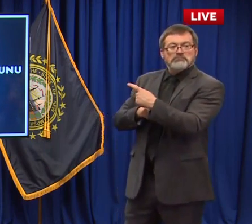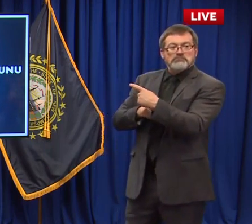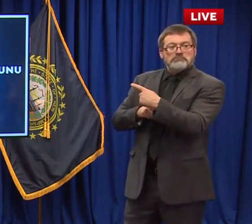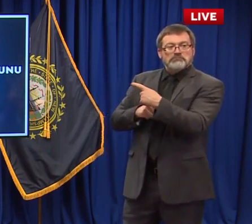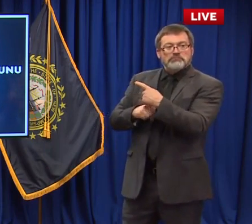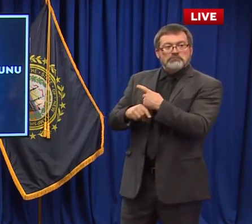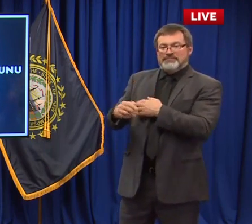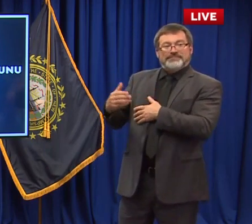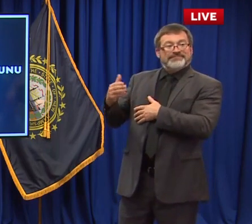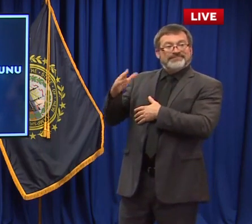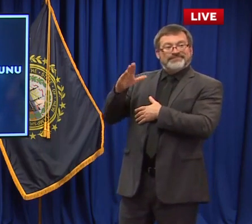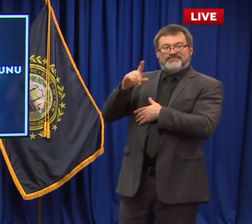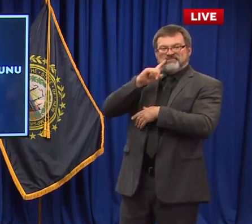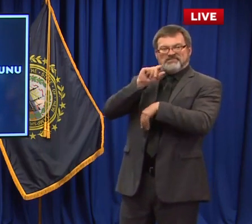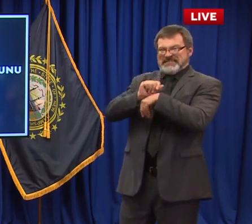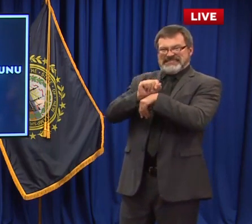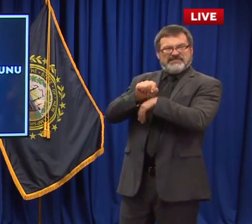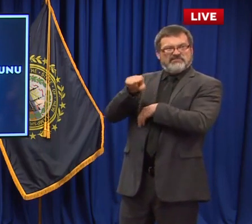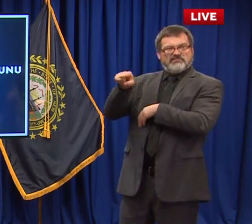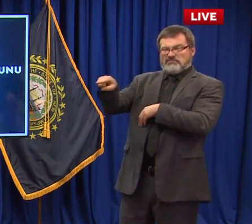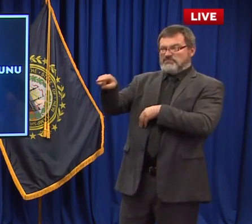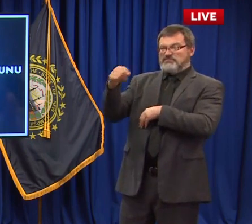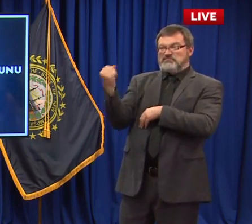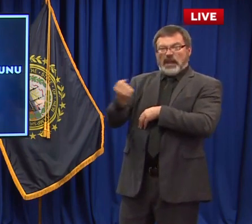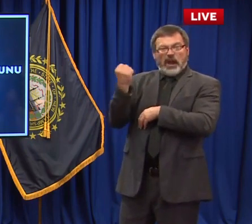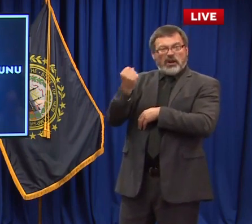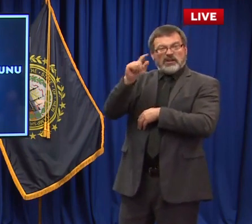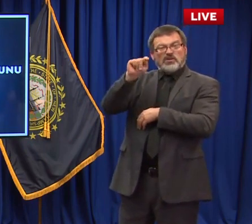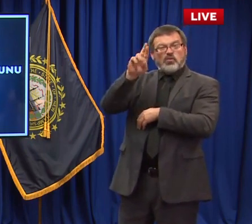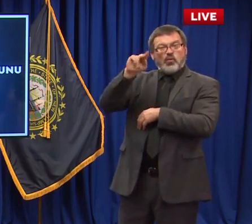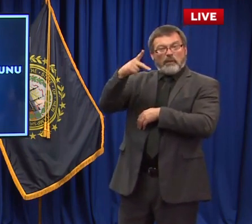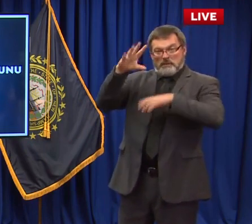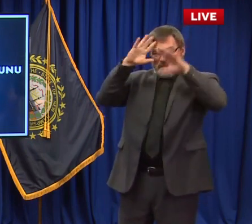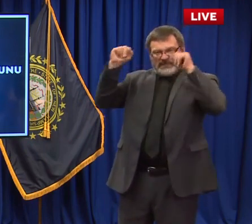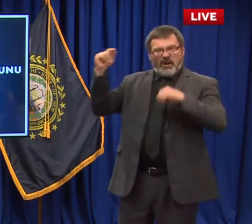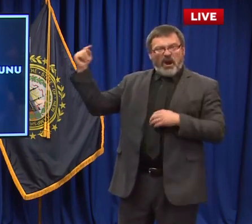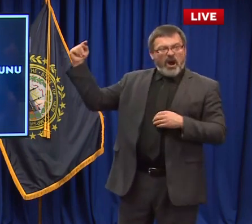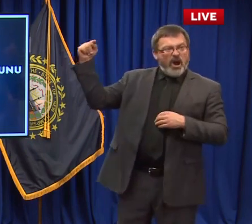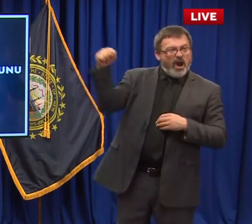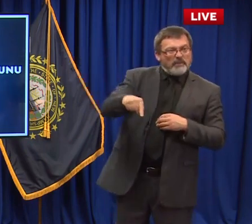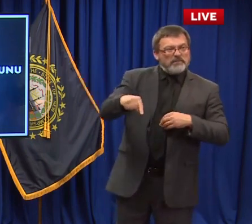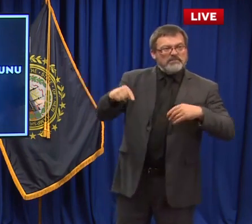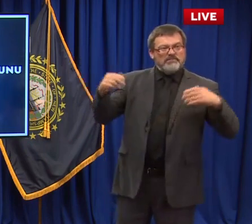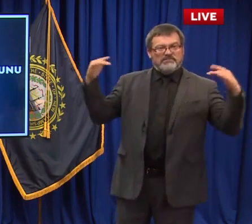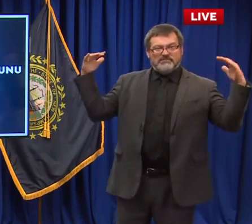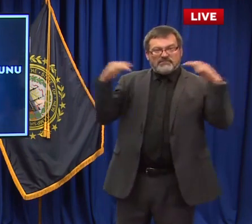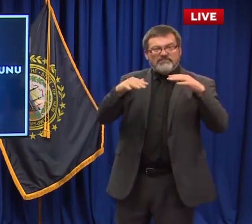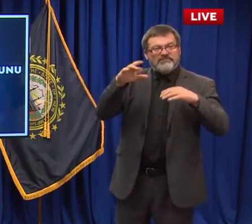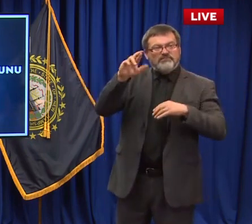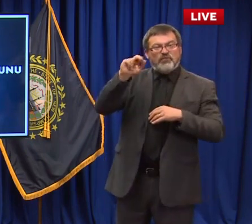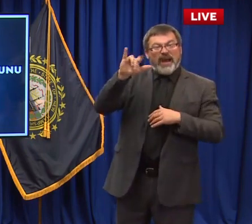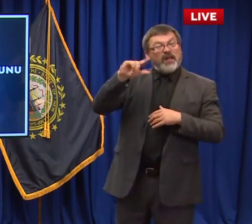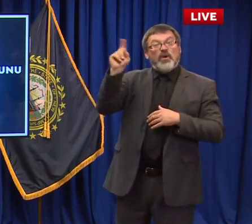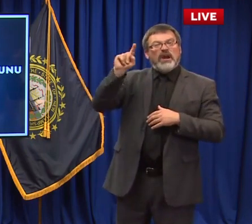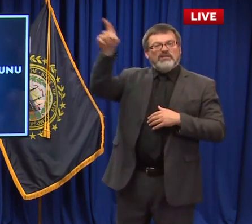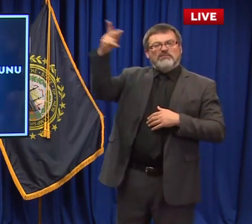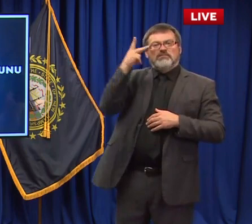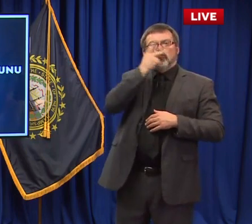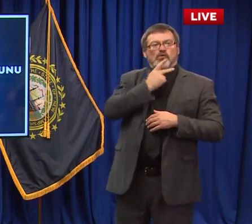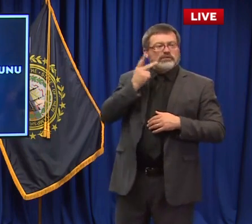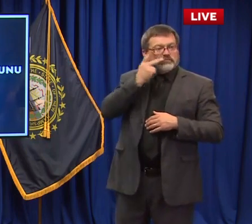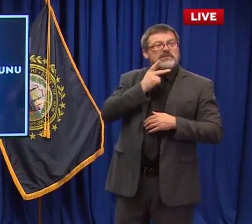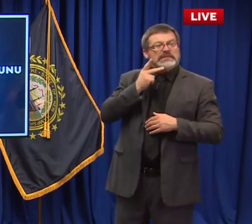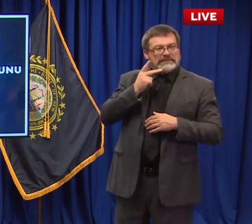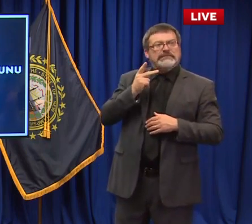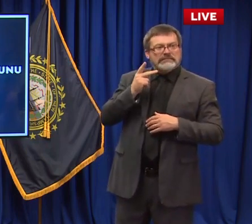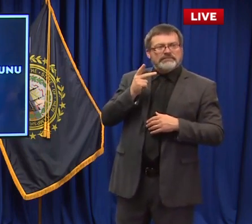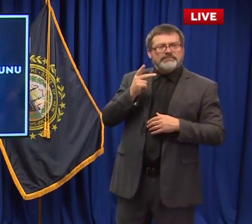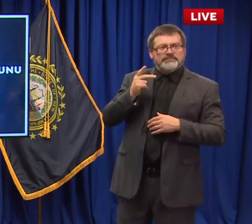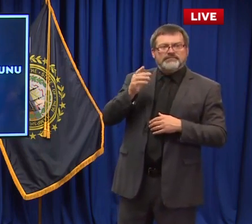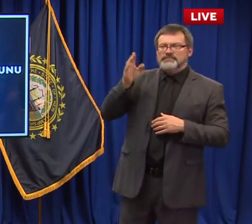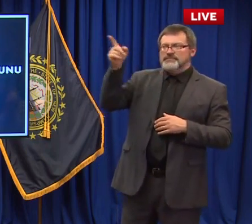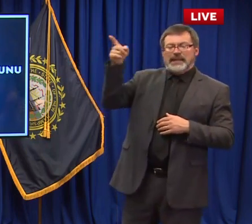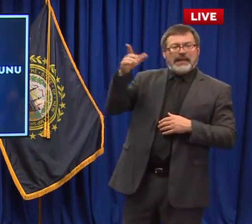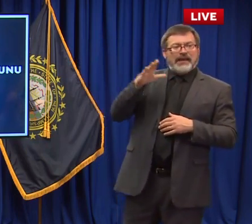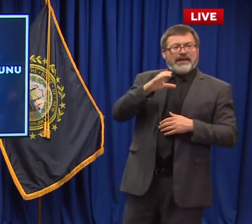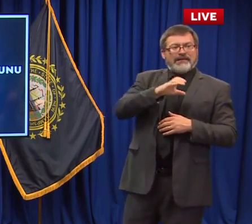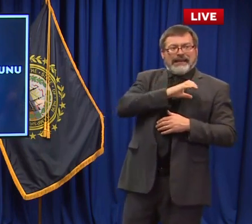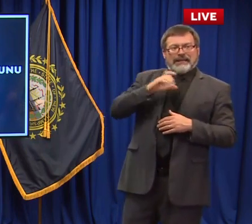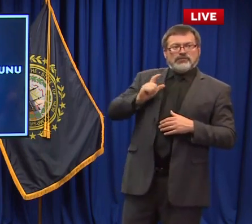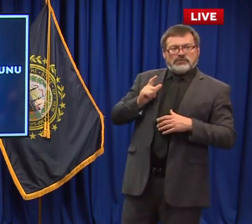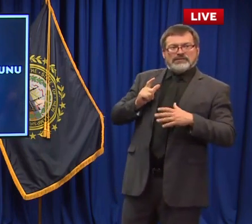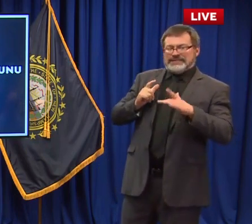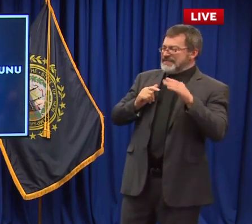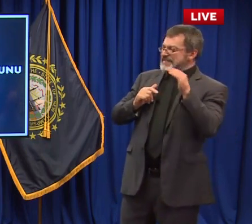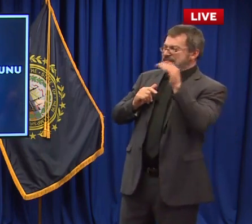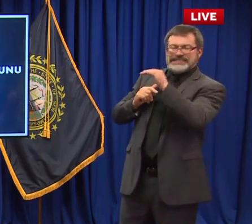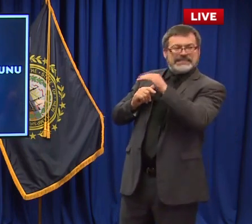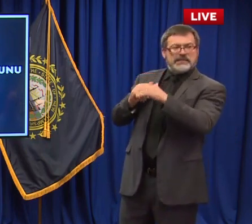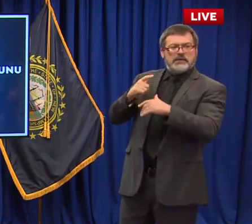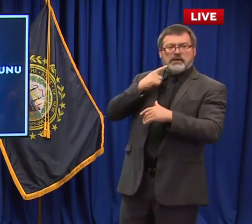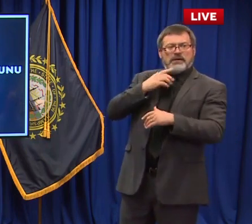GOVERNOR, THE LATEST, THE PRESIDENT TRUMP PROBABLY HAPPENING THIS WEEKEND, SOME OF THE LOCAL OFFICIALS AND PORTSMOUTH ARE SUGGESTING YOU IMPLEMENT A MASS REQUIREMENT AND